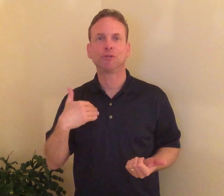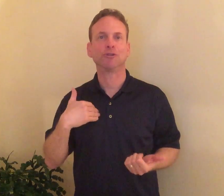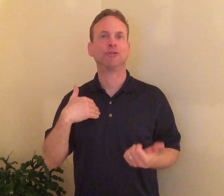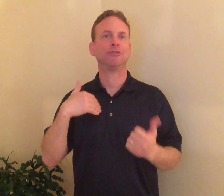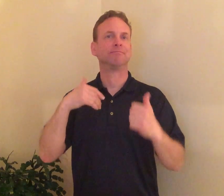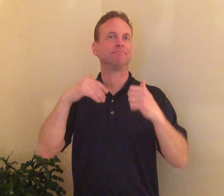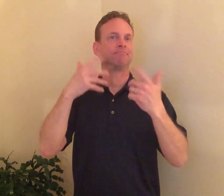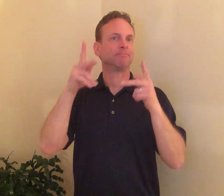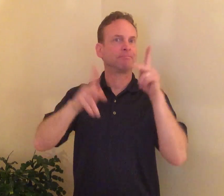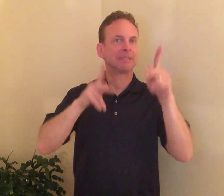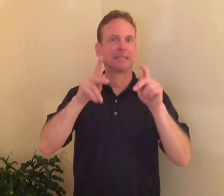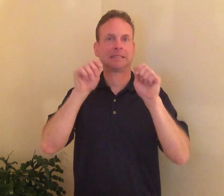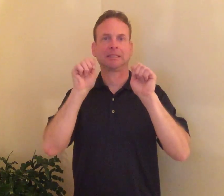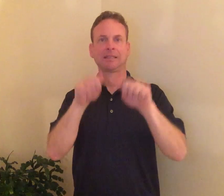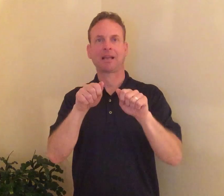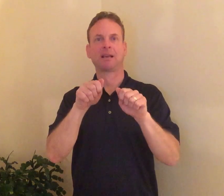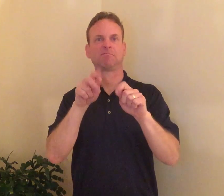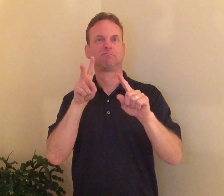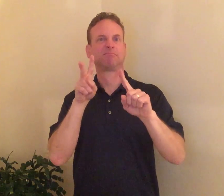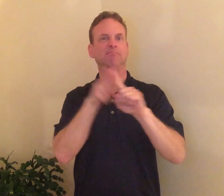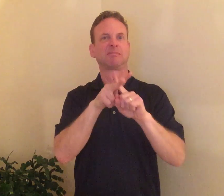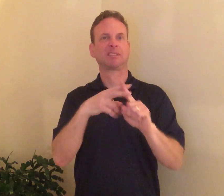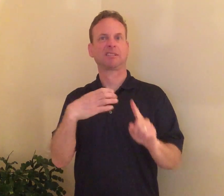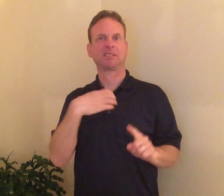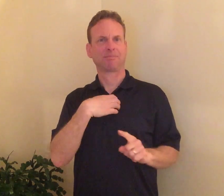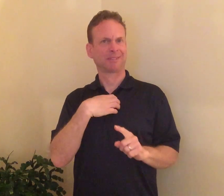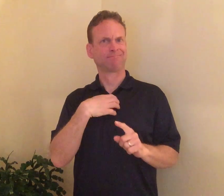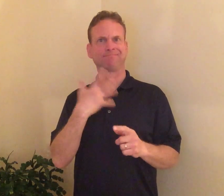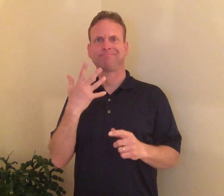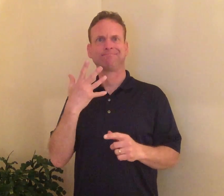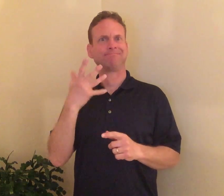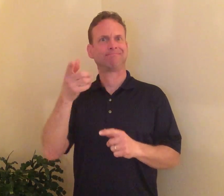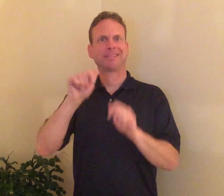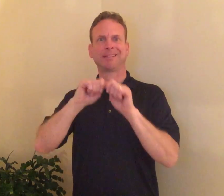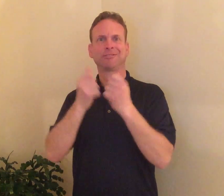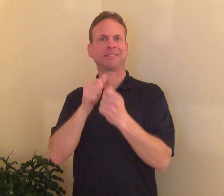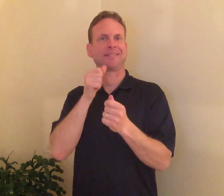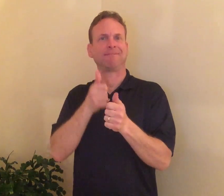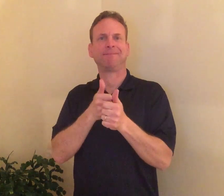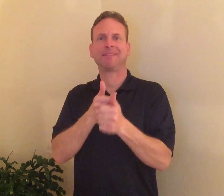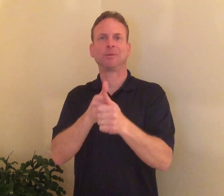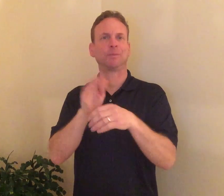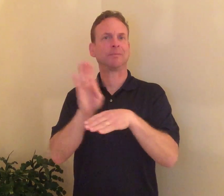the community to be able to file complaints against agencies who do not follow ethical